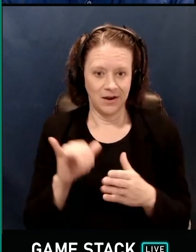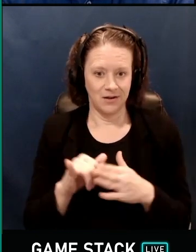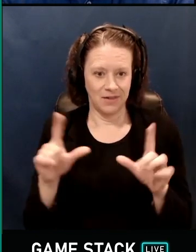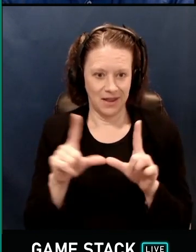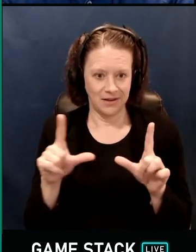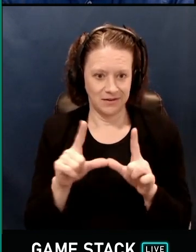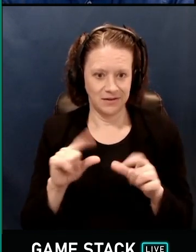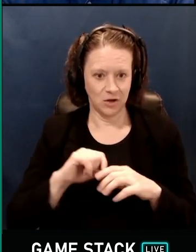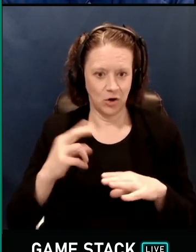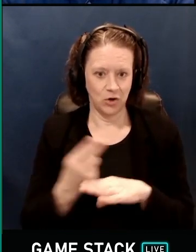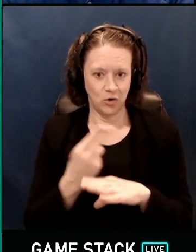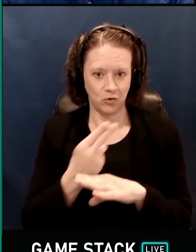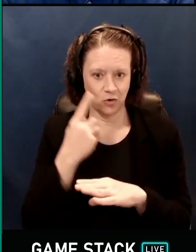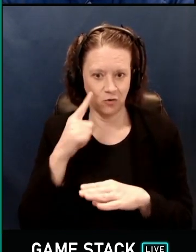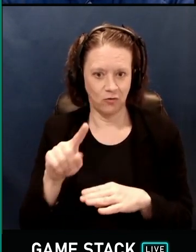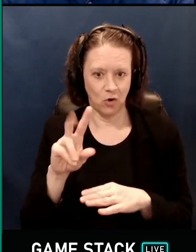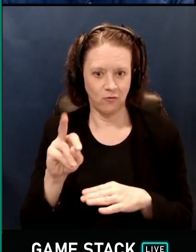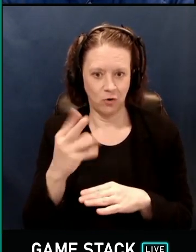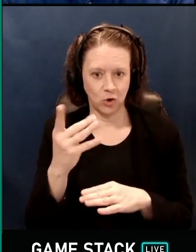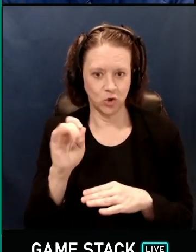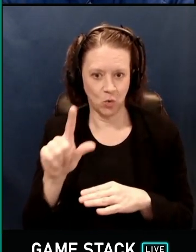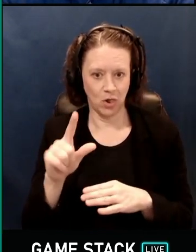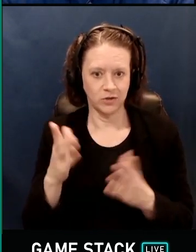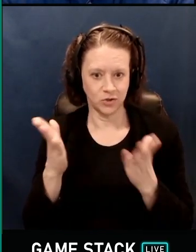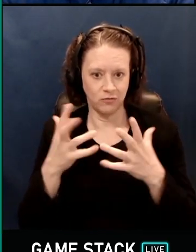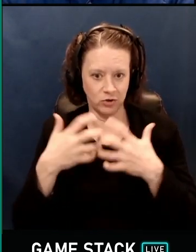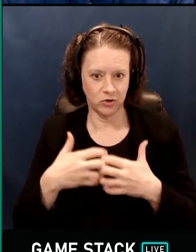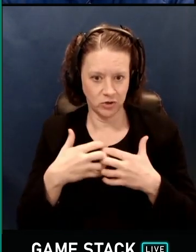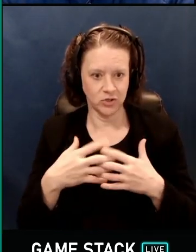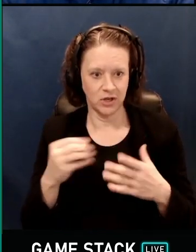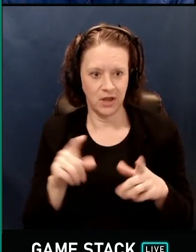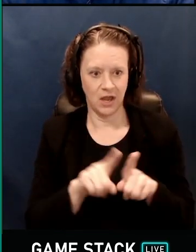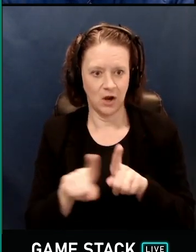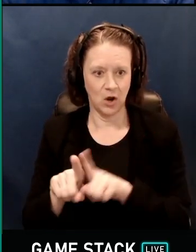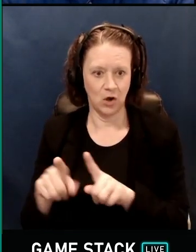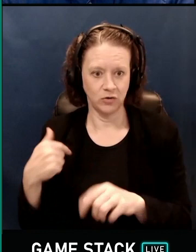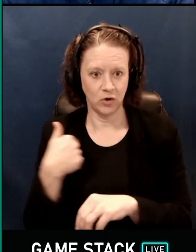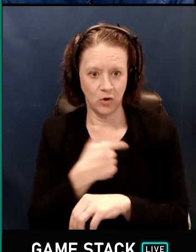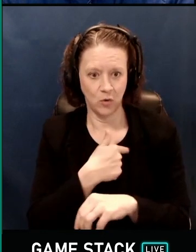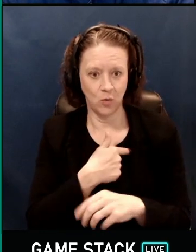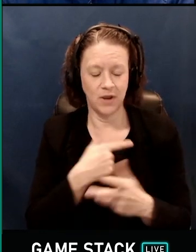License management and reducing costs are major challenges of our company.